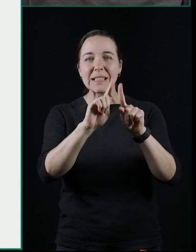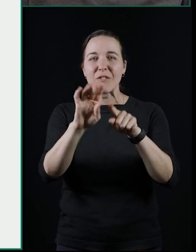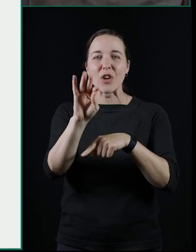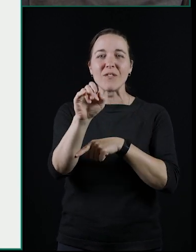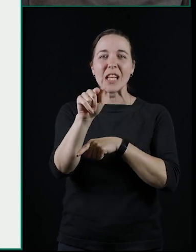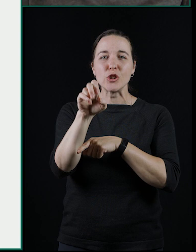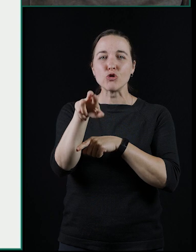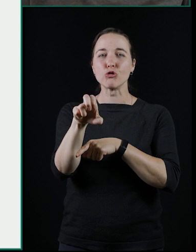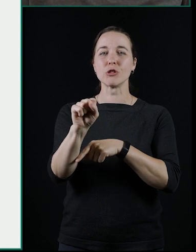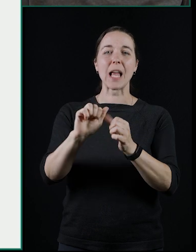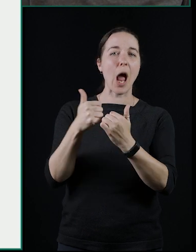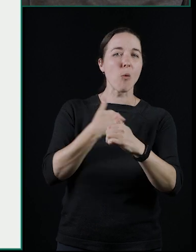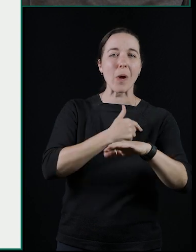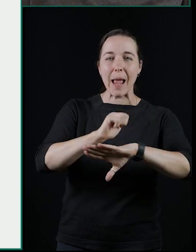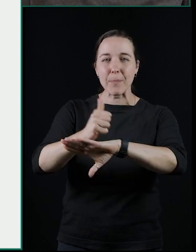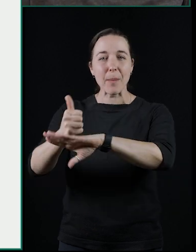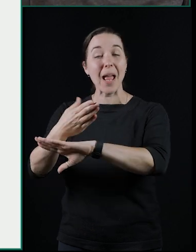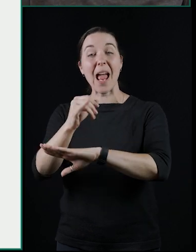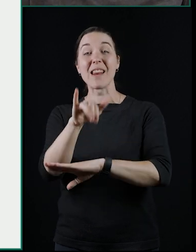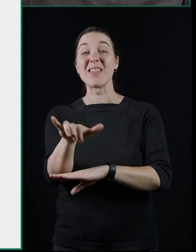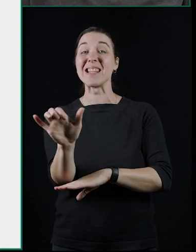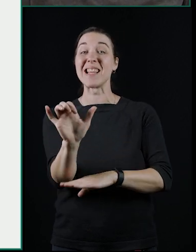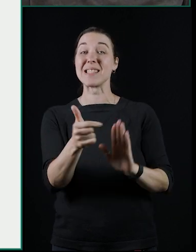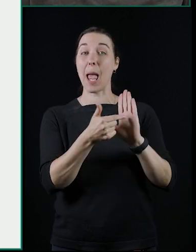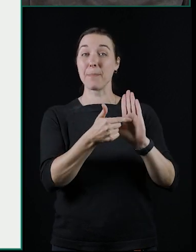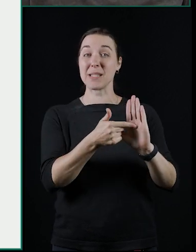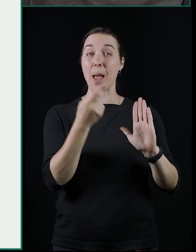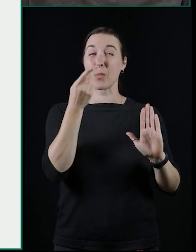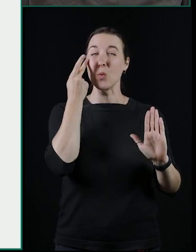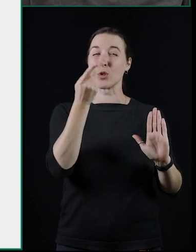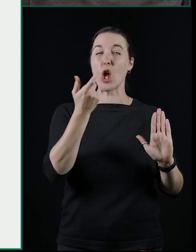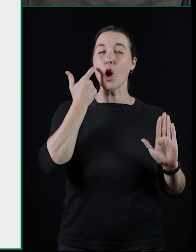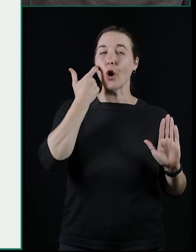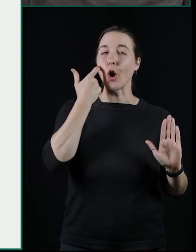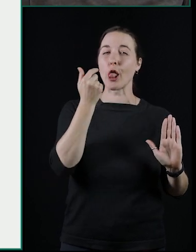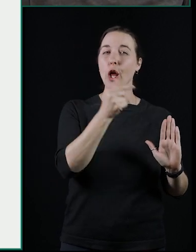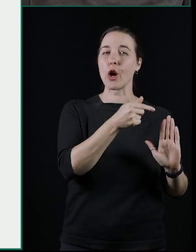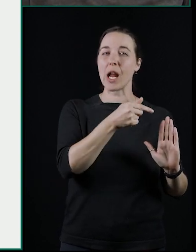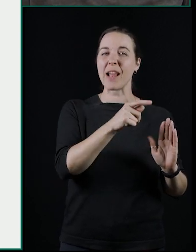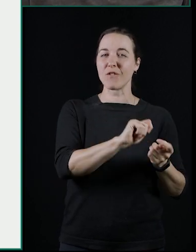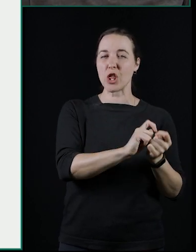and this is the same sample that we saw earlier in the translation sample.